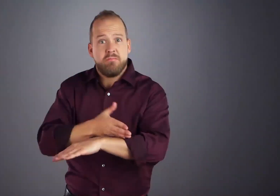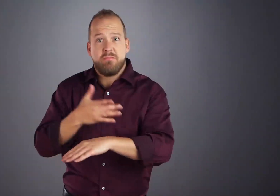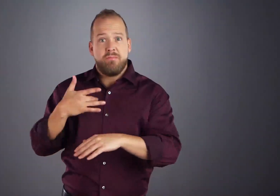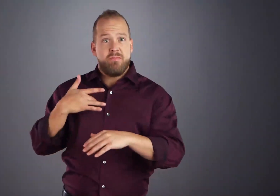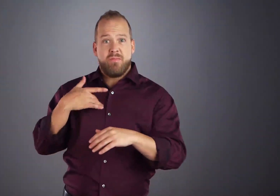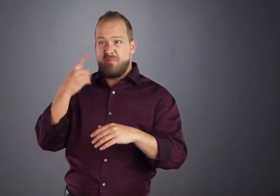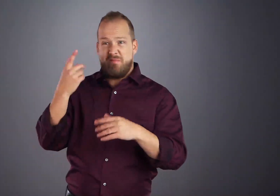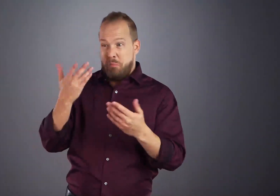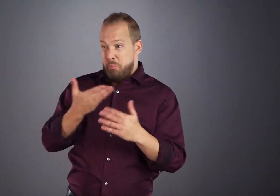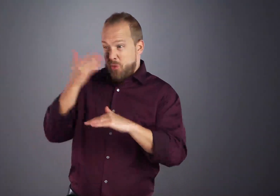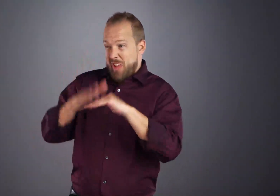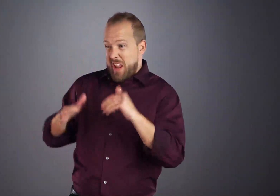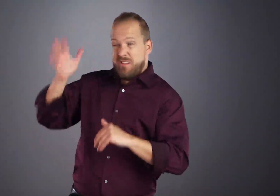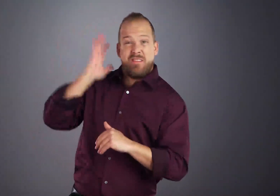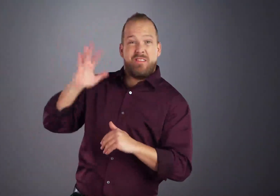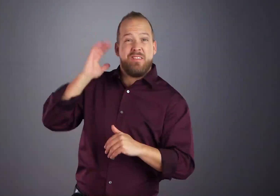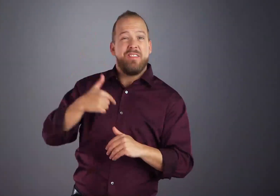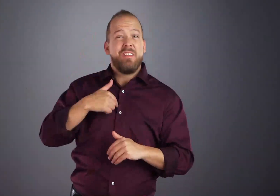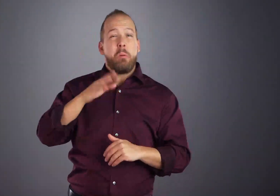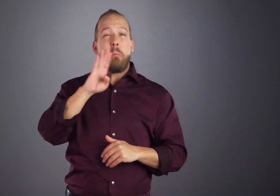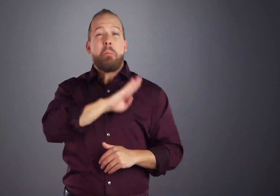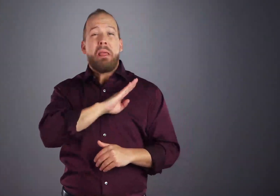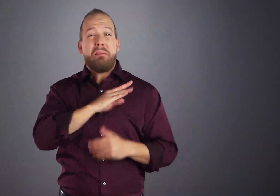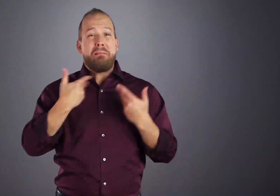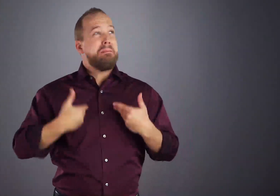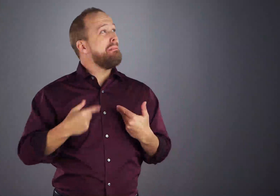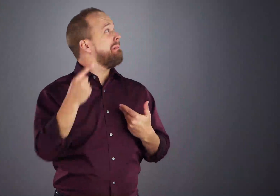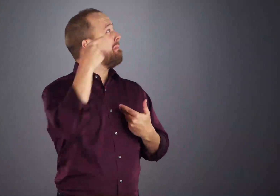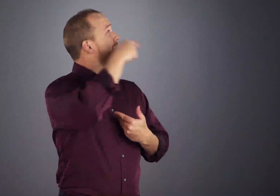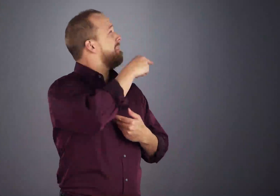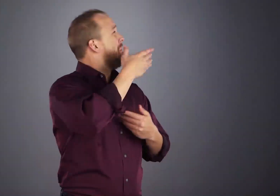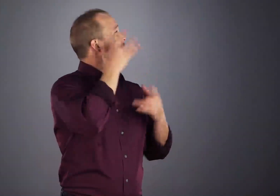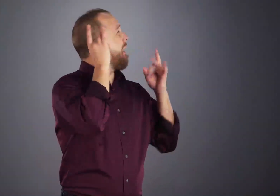Anything is better than the way you were."